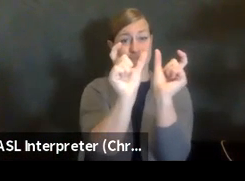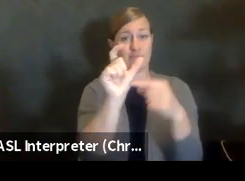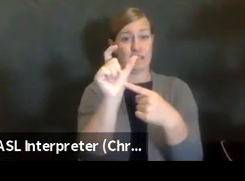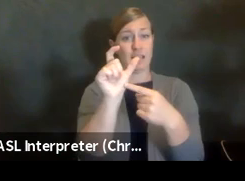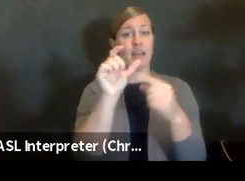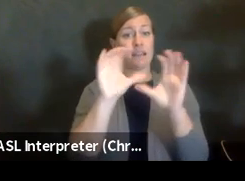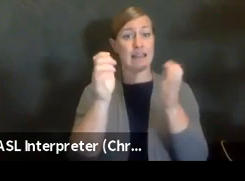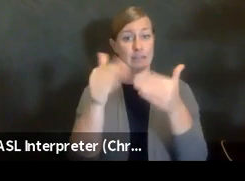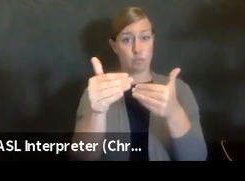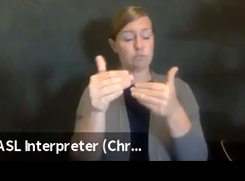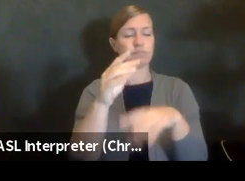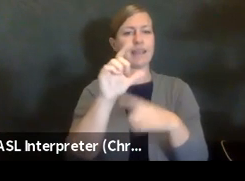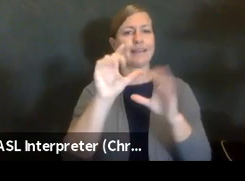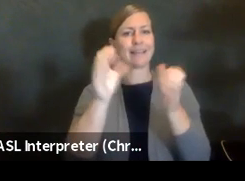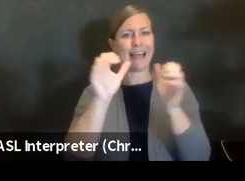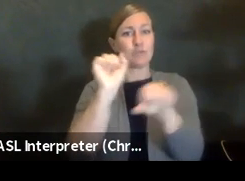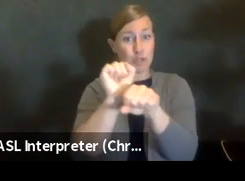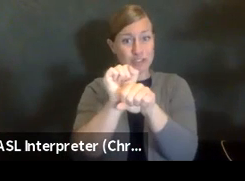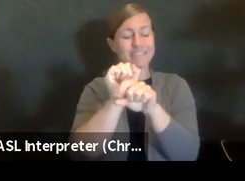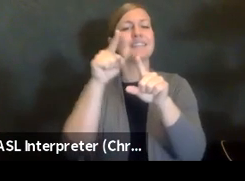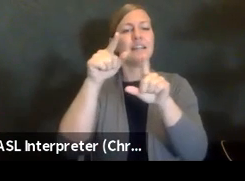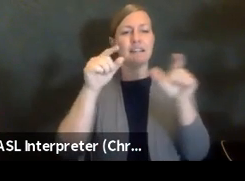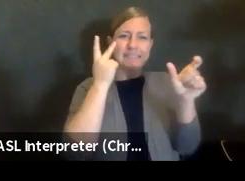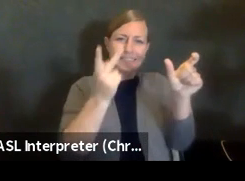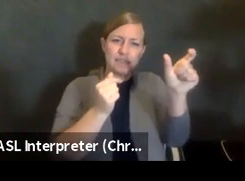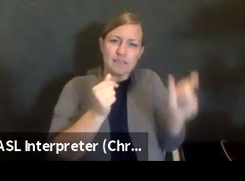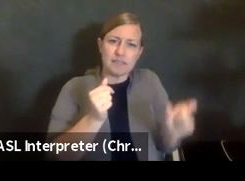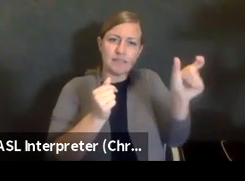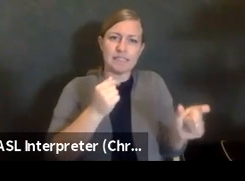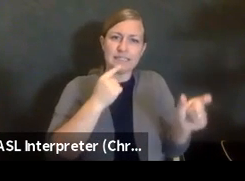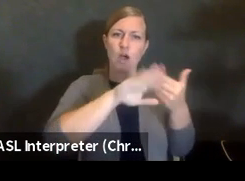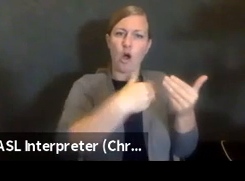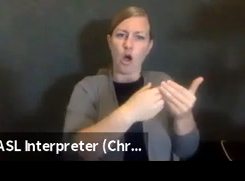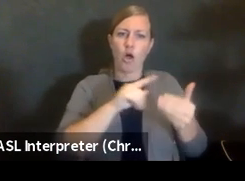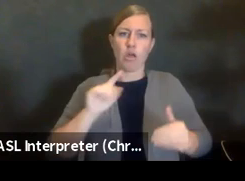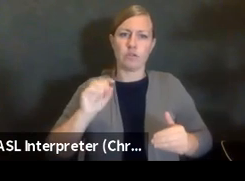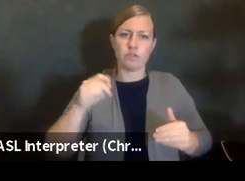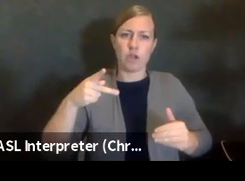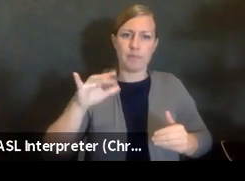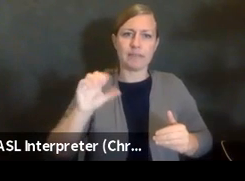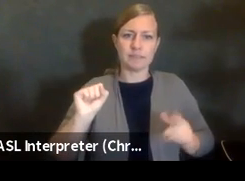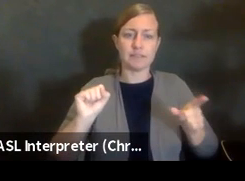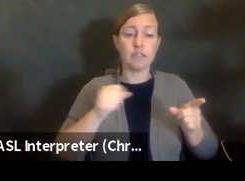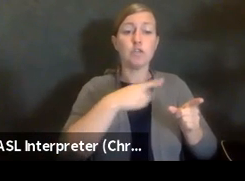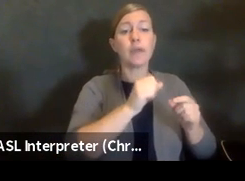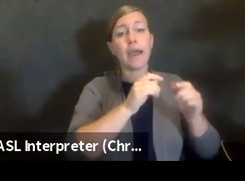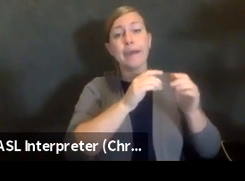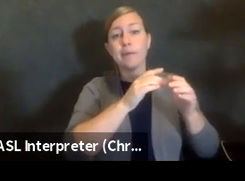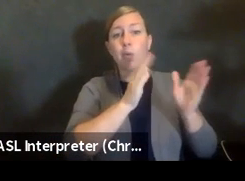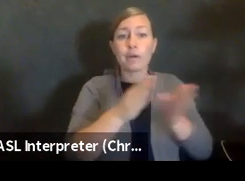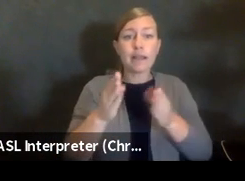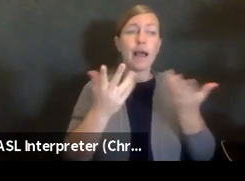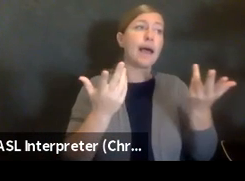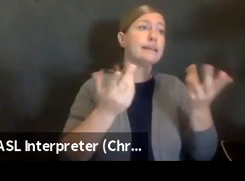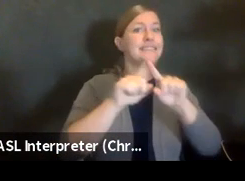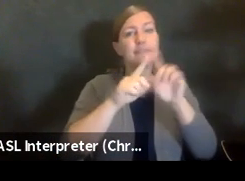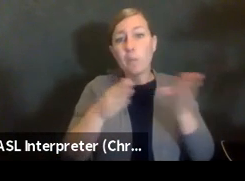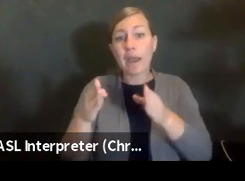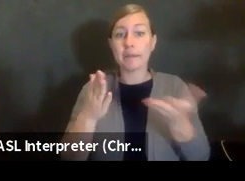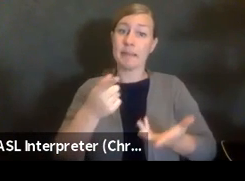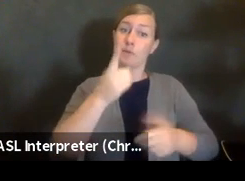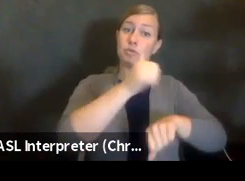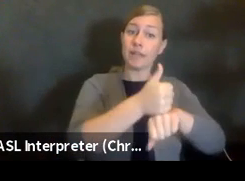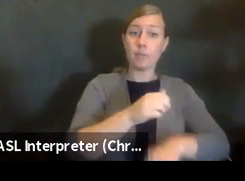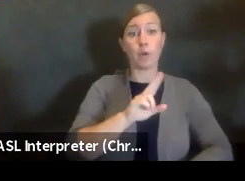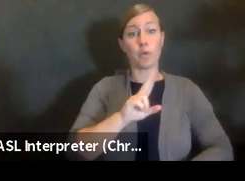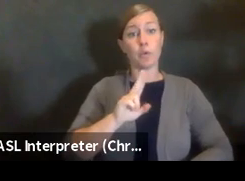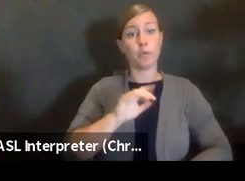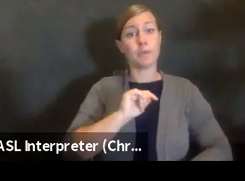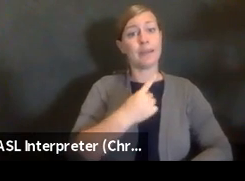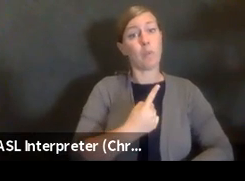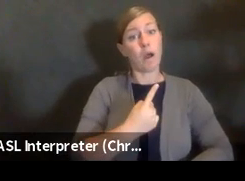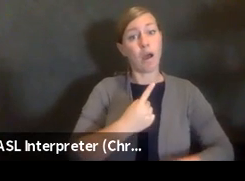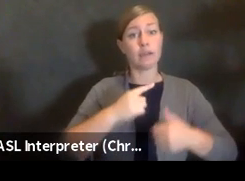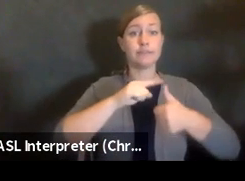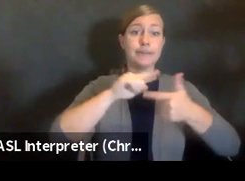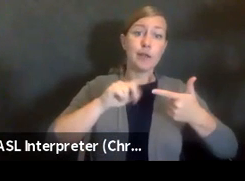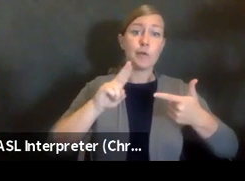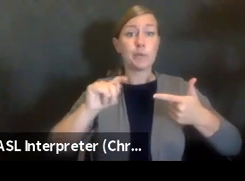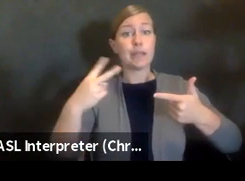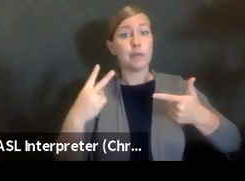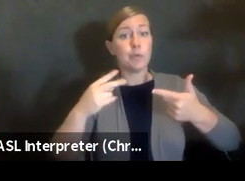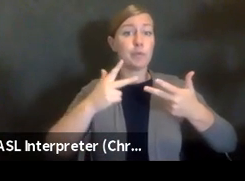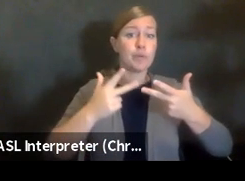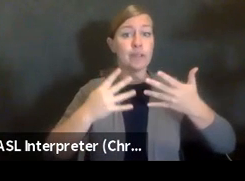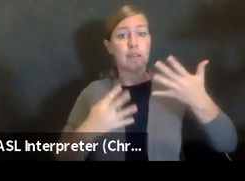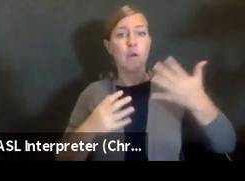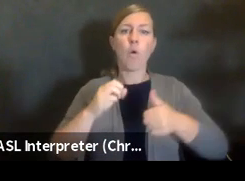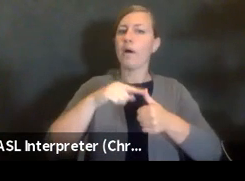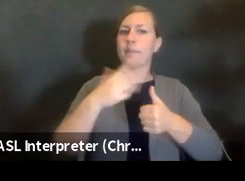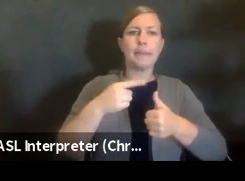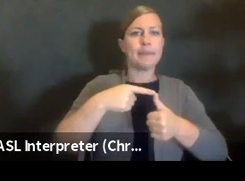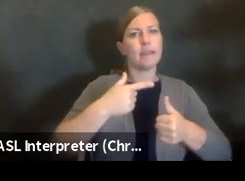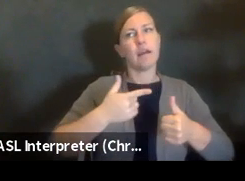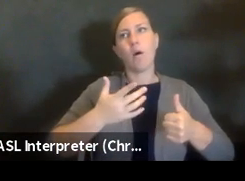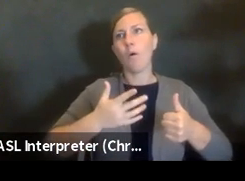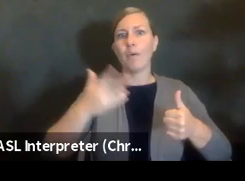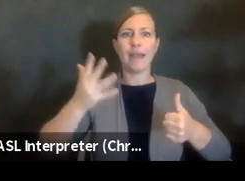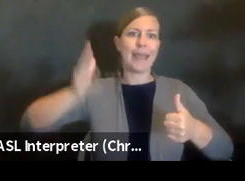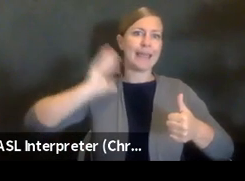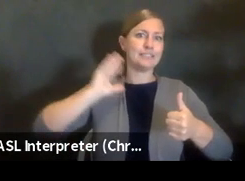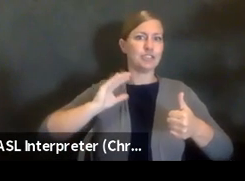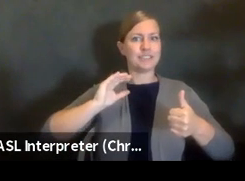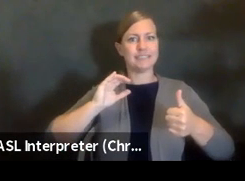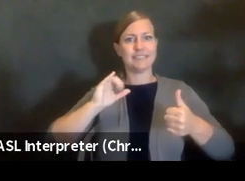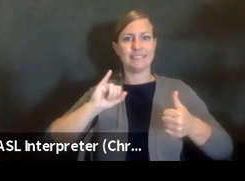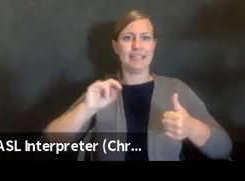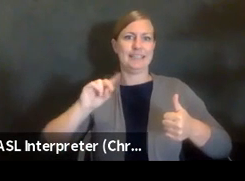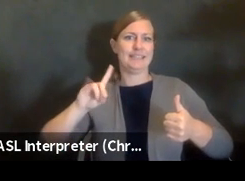Katherine Livick - ESD 112: You could use those to organize by unit of study. So you know, unit one, unit two, or maybe your unit has a name, you know, maybe it's my ancient India unit that I used to teach when I taught ancient world civilizations.